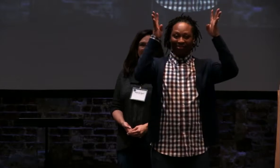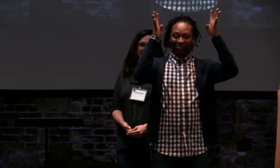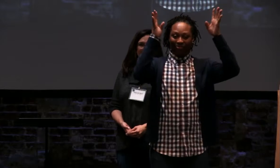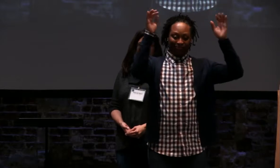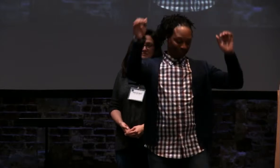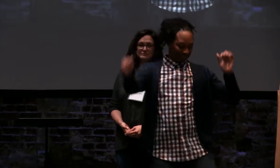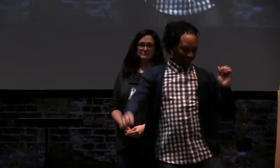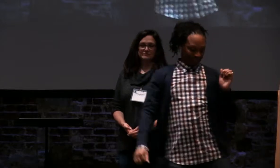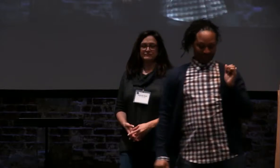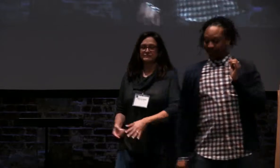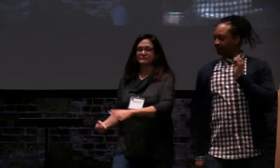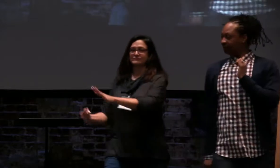reinvent,